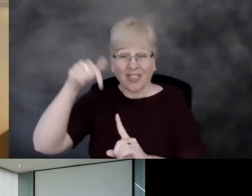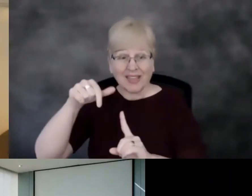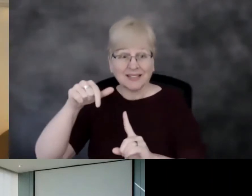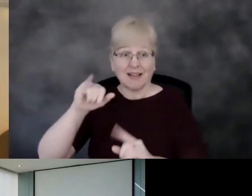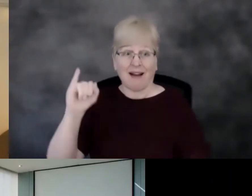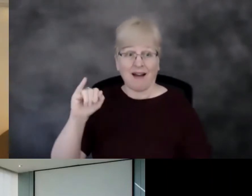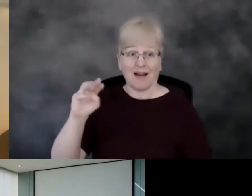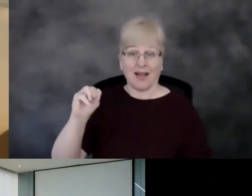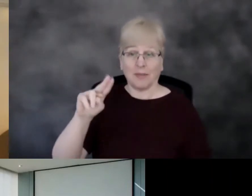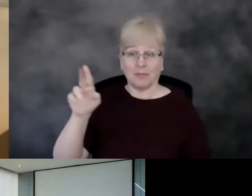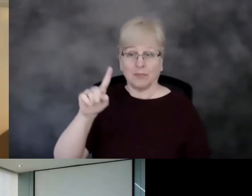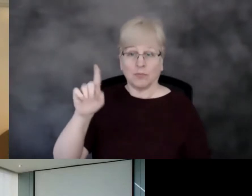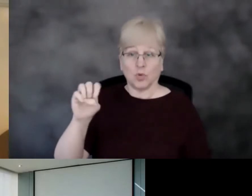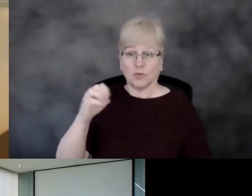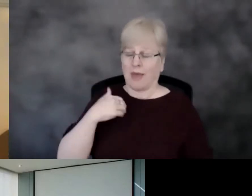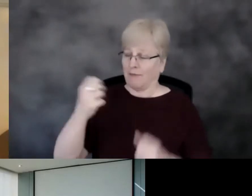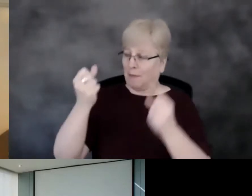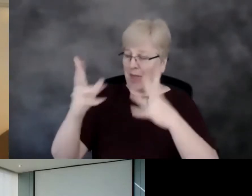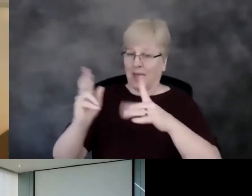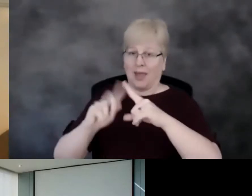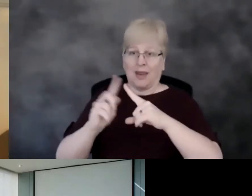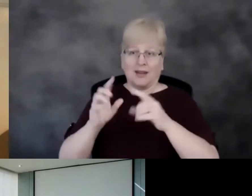opportunities. 16:16:17 It surely is not the only way of